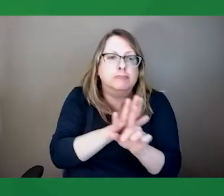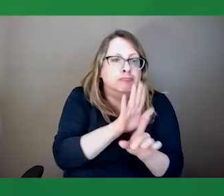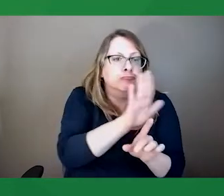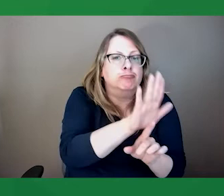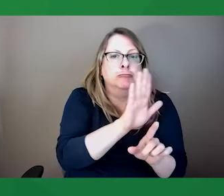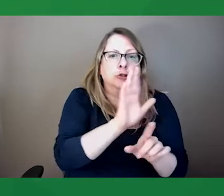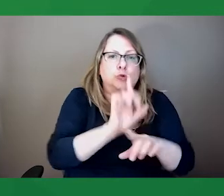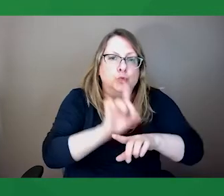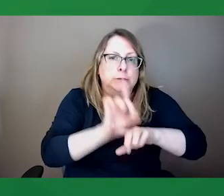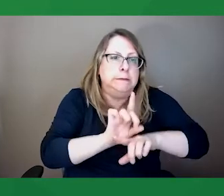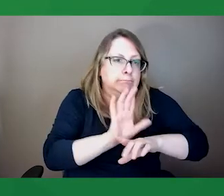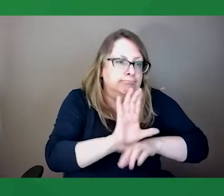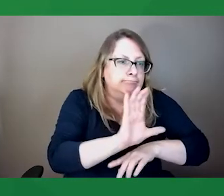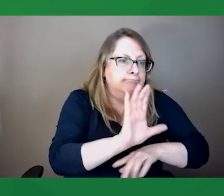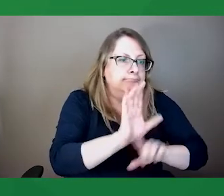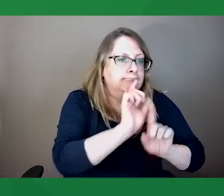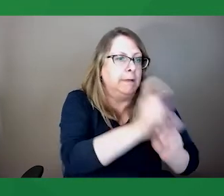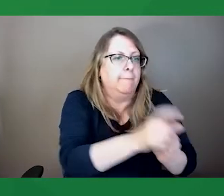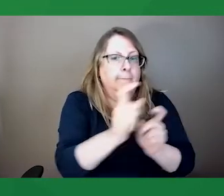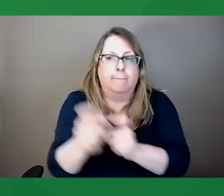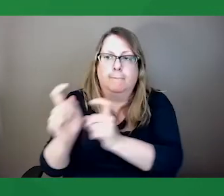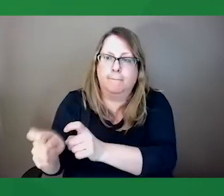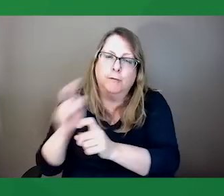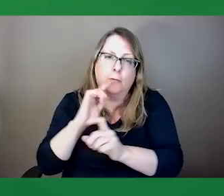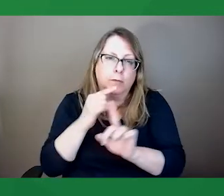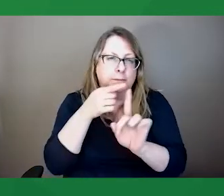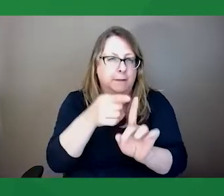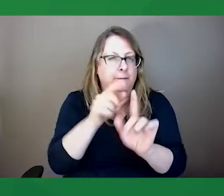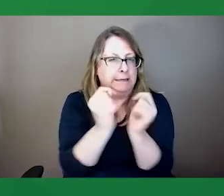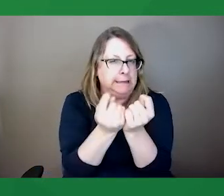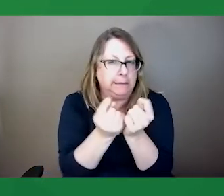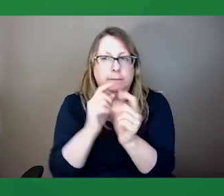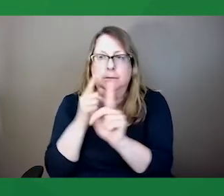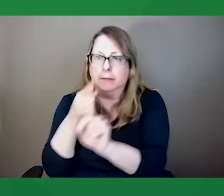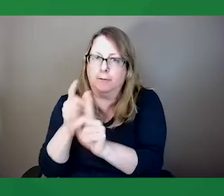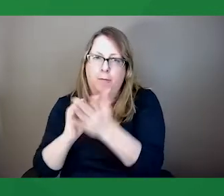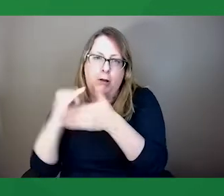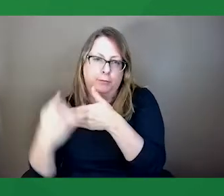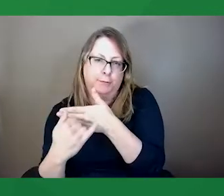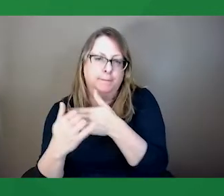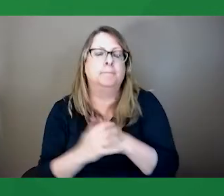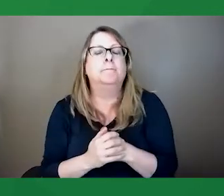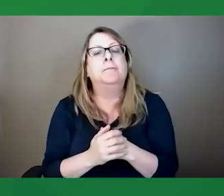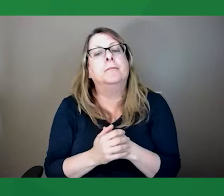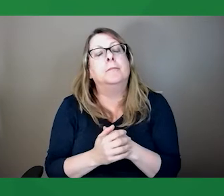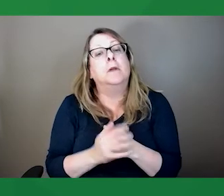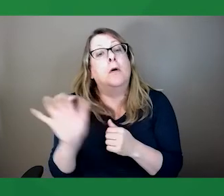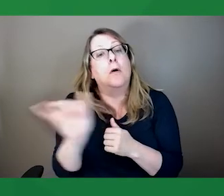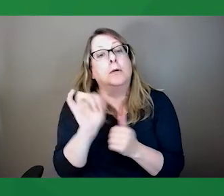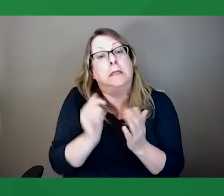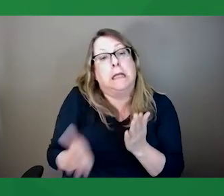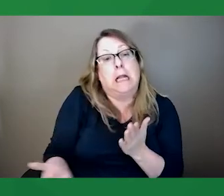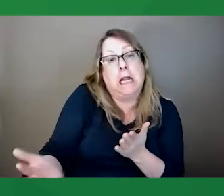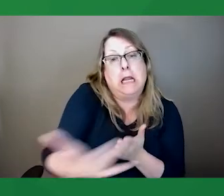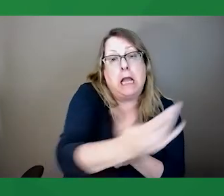to the specific projects. And the next thing is that you also want to start collecting or creating a specific material